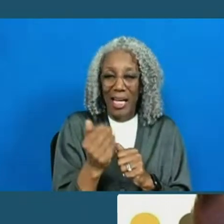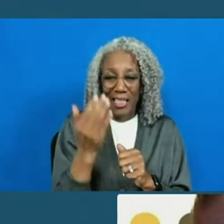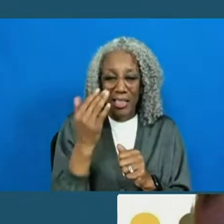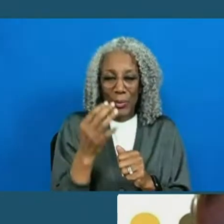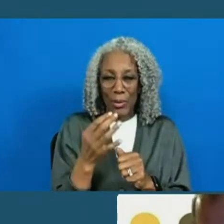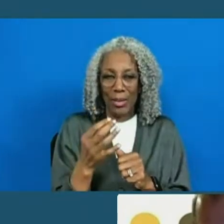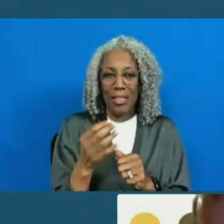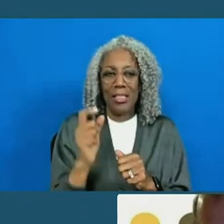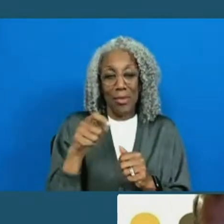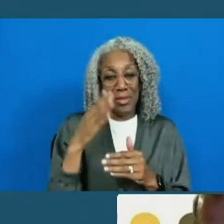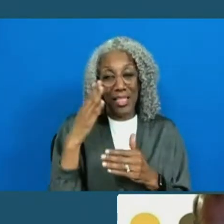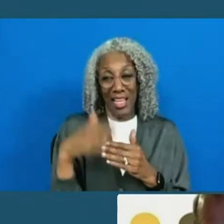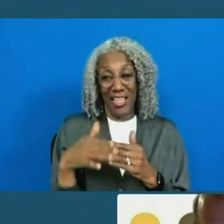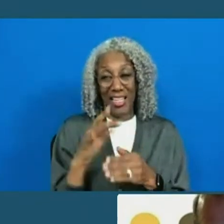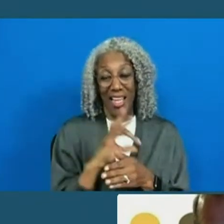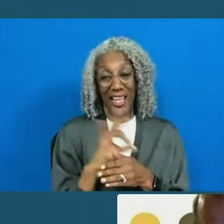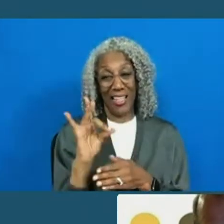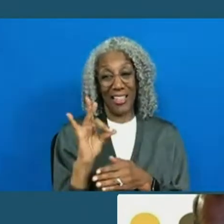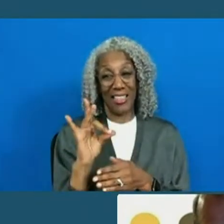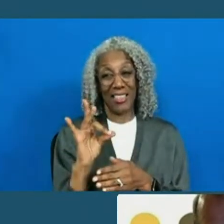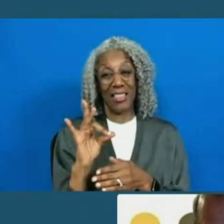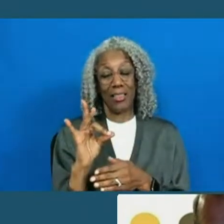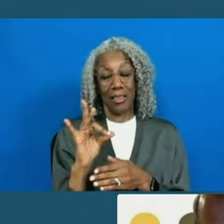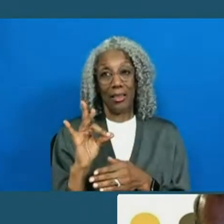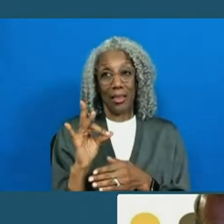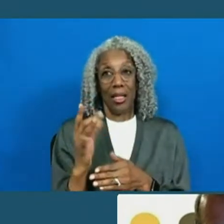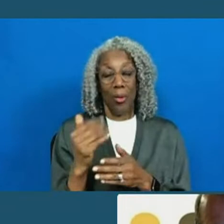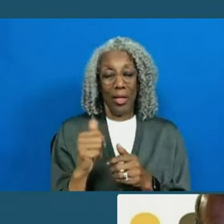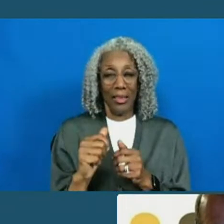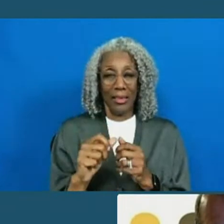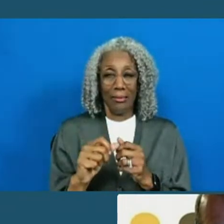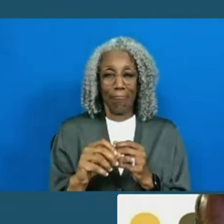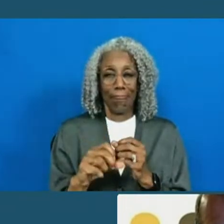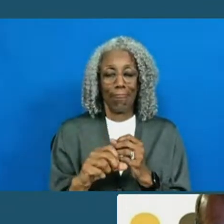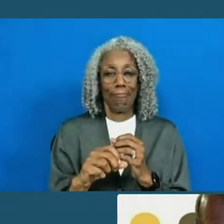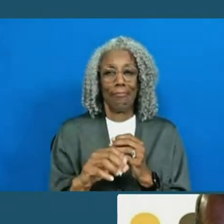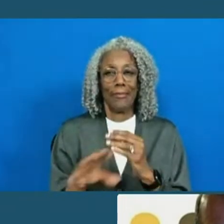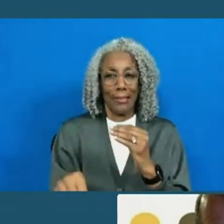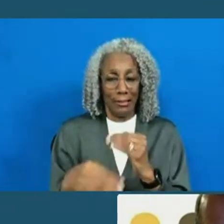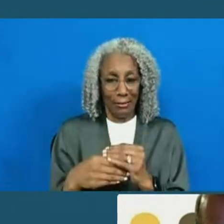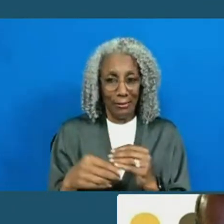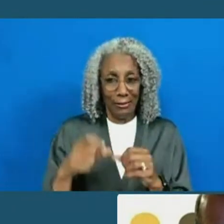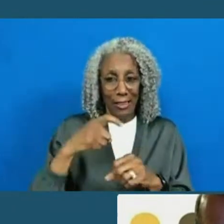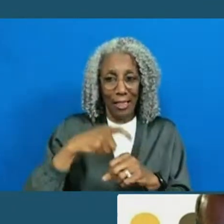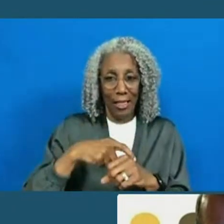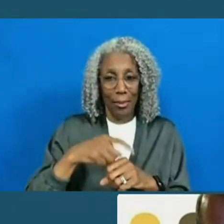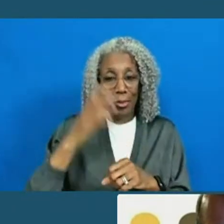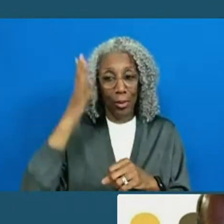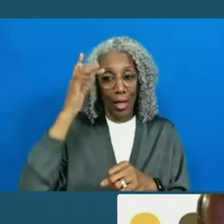can stay a little past I know where We said we were ending at